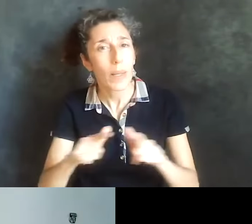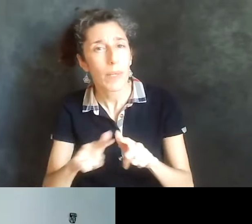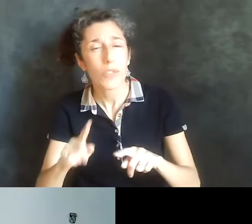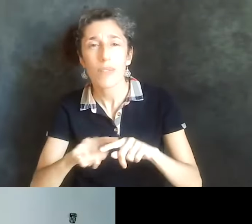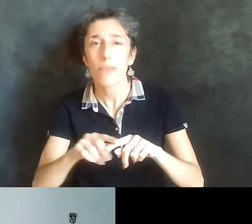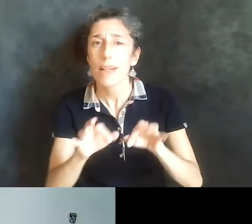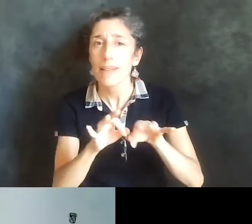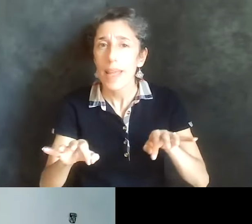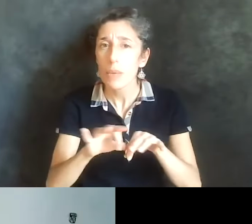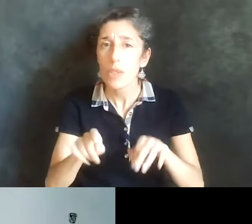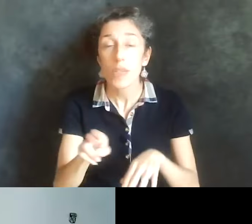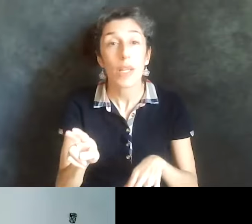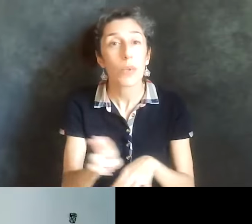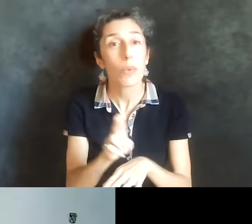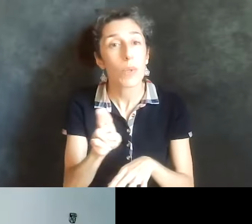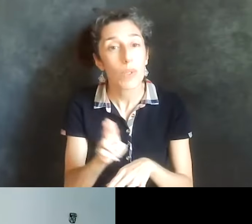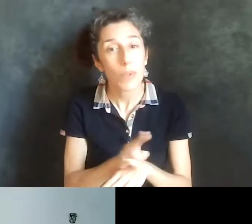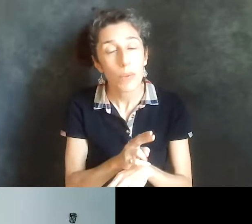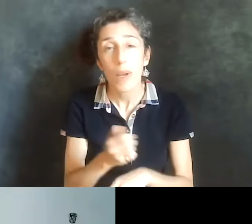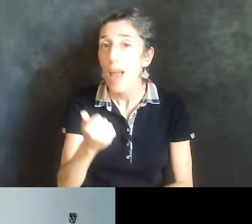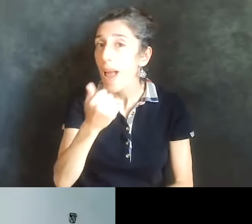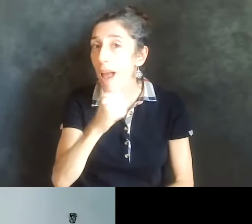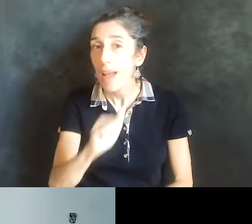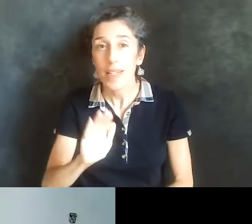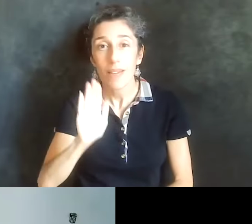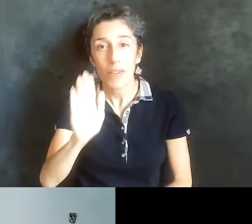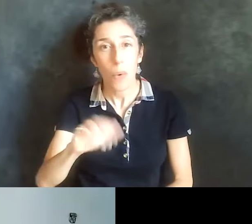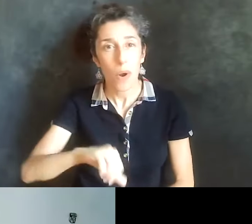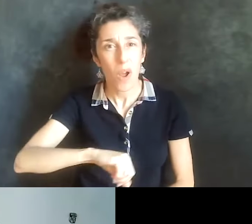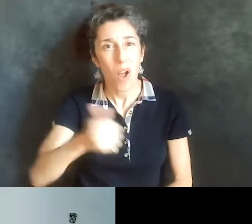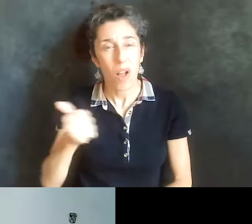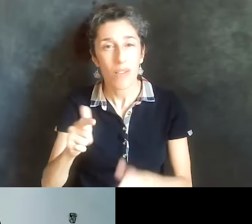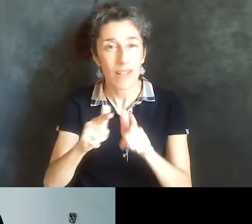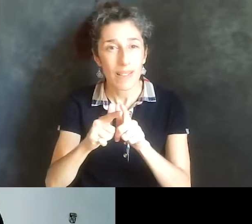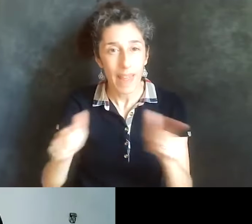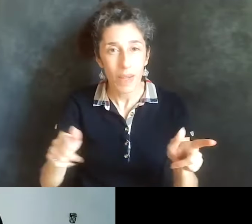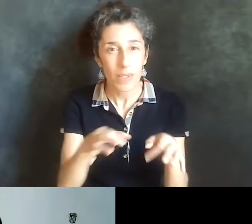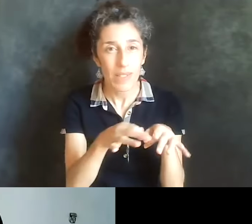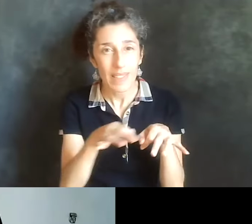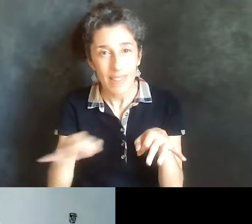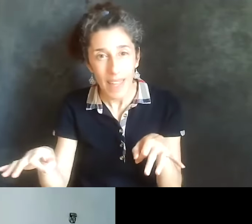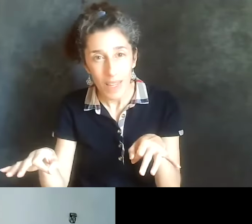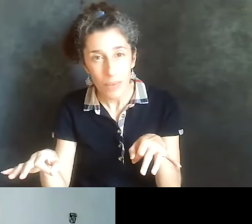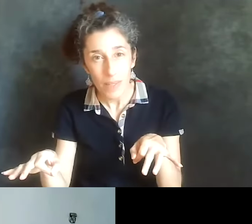languages. If you think that they're a creole language or what's called a pidgin language.